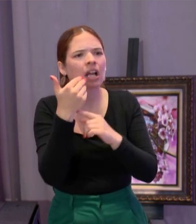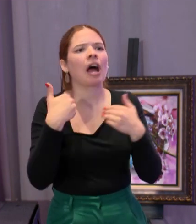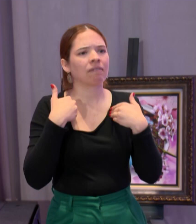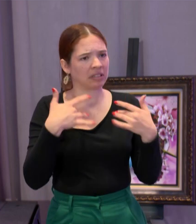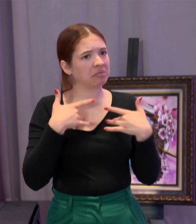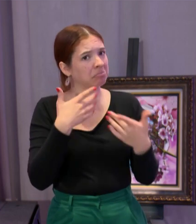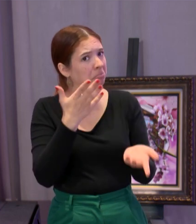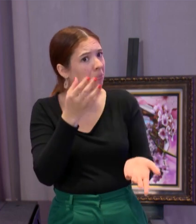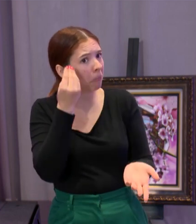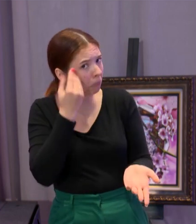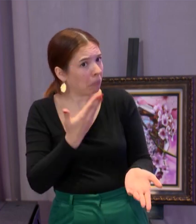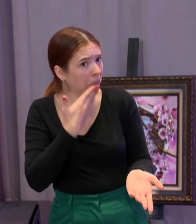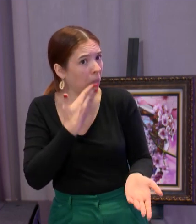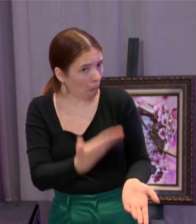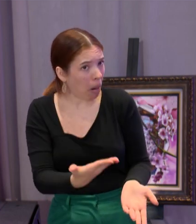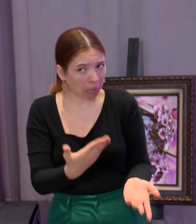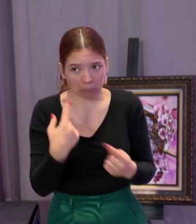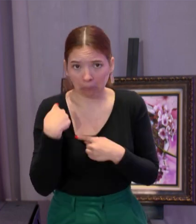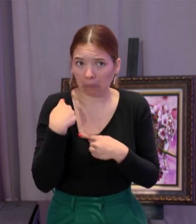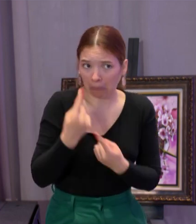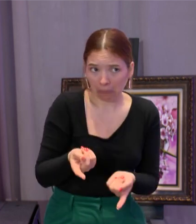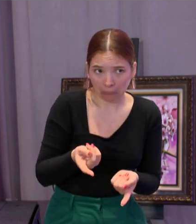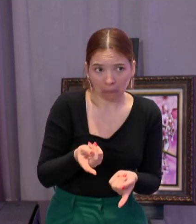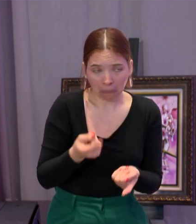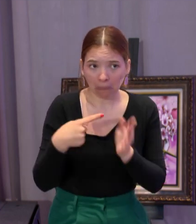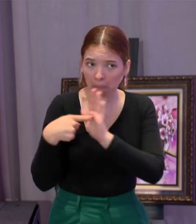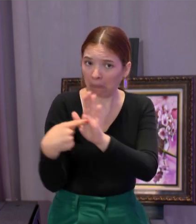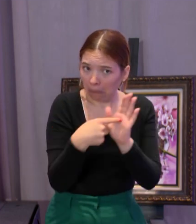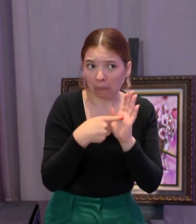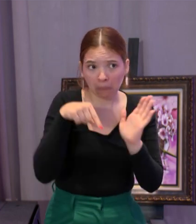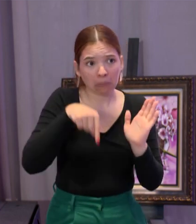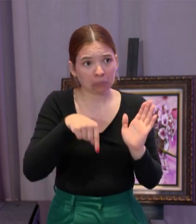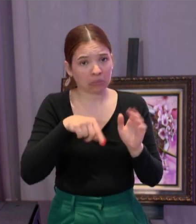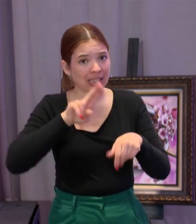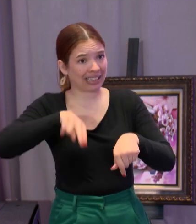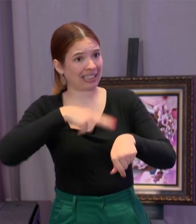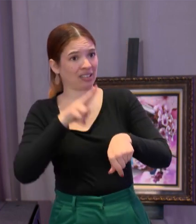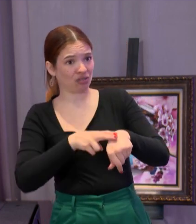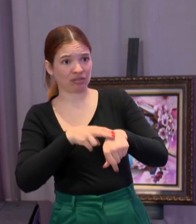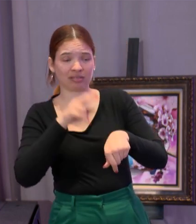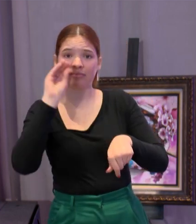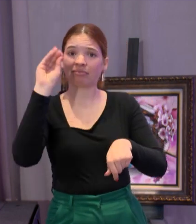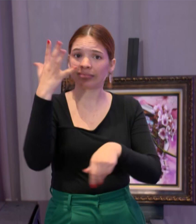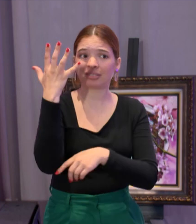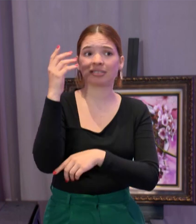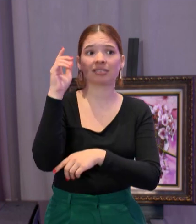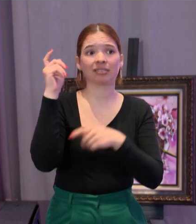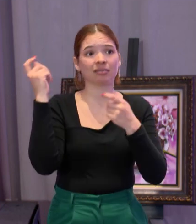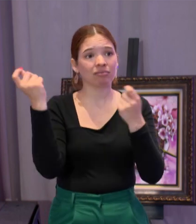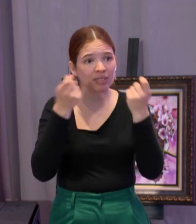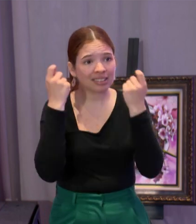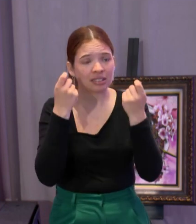FEELING REALLY GOOD RIGHT NOW. ALL INDICATIONS THAT THE NATIONAL CHERRY BLOSSOM FESTIVAL PARADE AGAIN, FREE, STANDING ON THE SIDELINES.